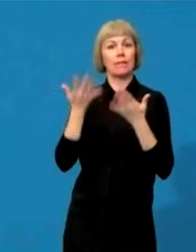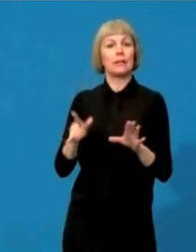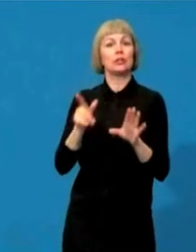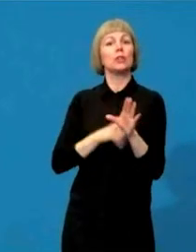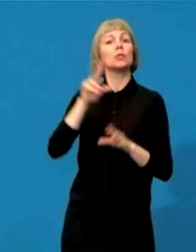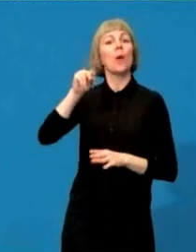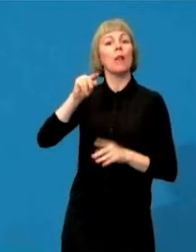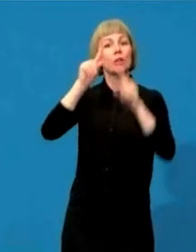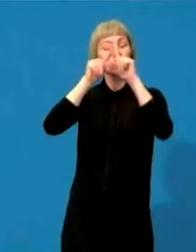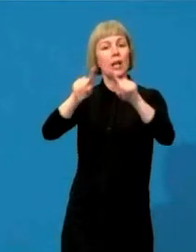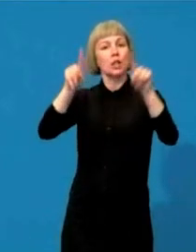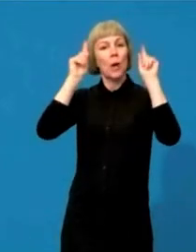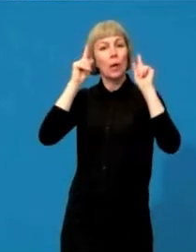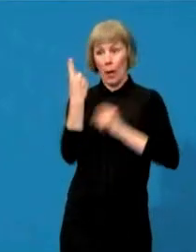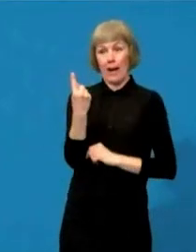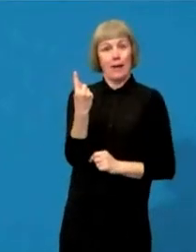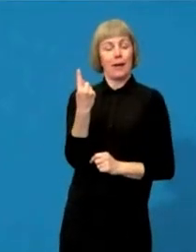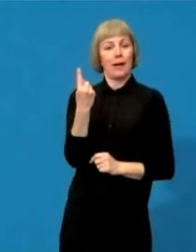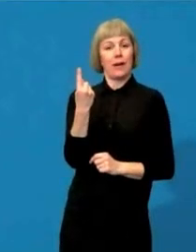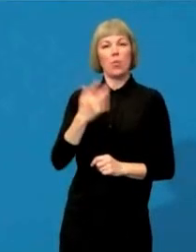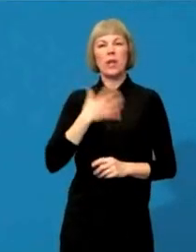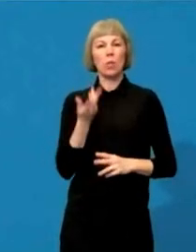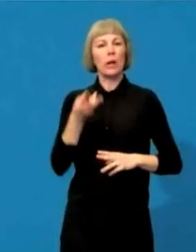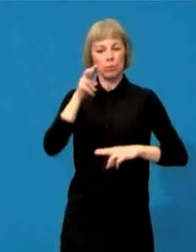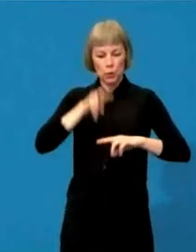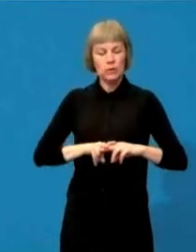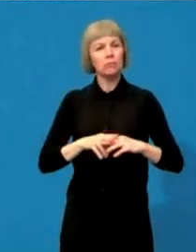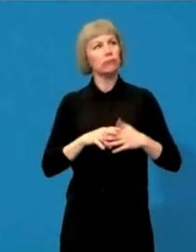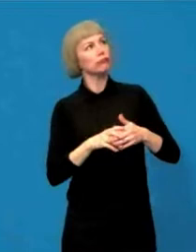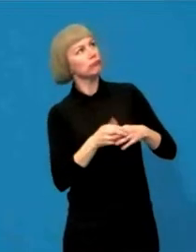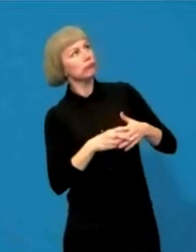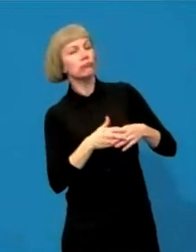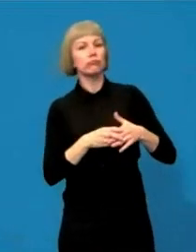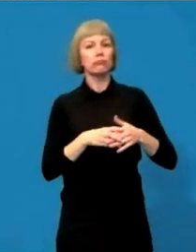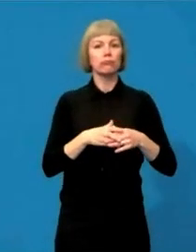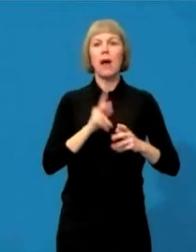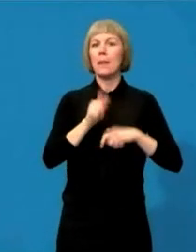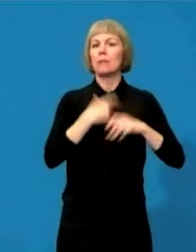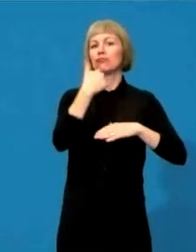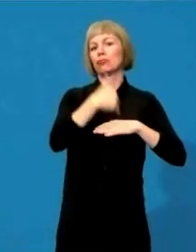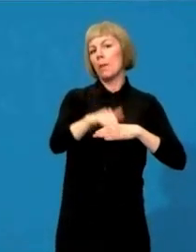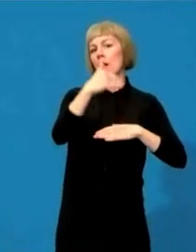We didn't want him sitting around doing nothing and being caught up in a lot of the issues that a lot of the kids in Fitzroy Crossing are caught up with.